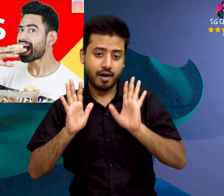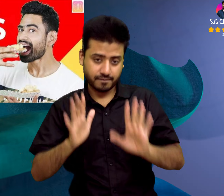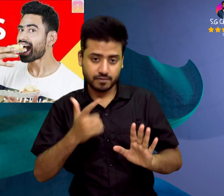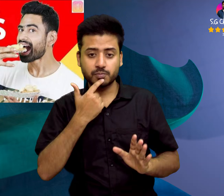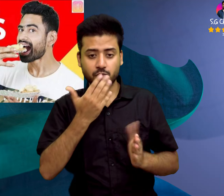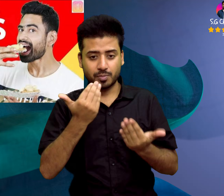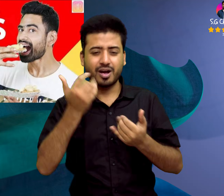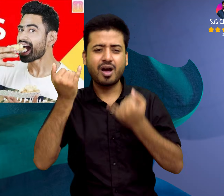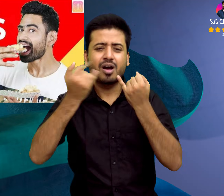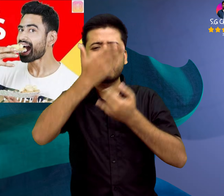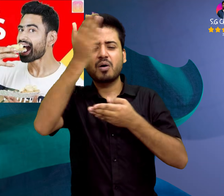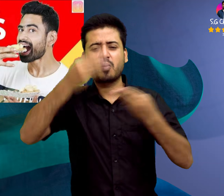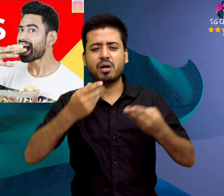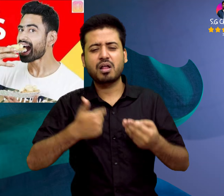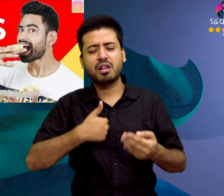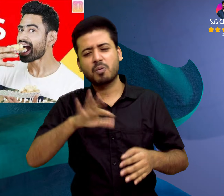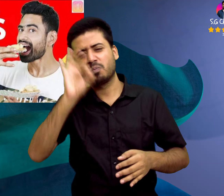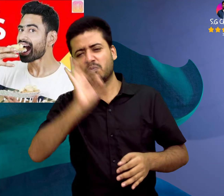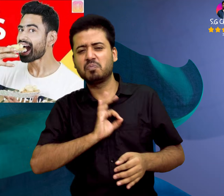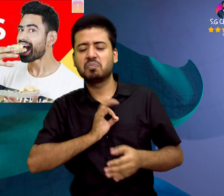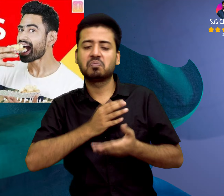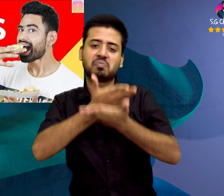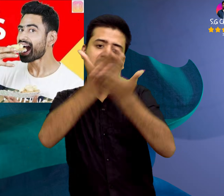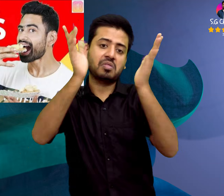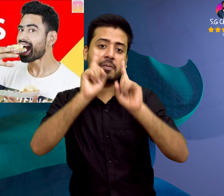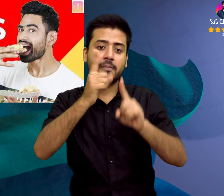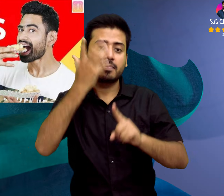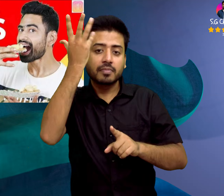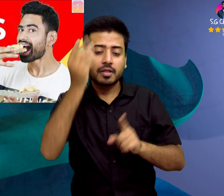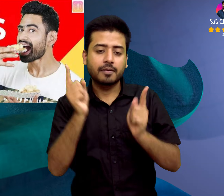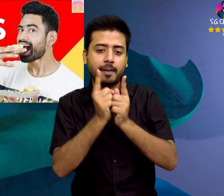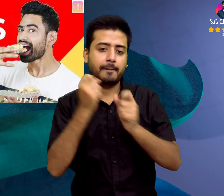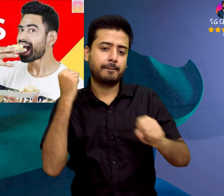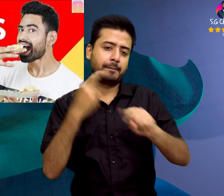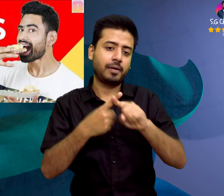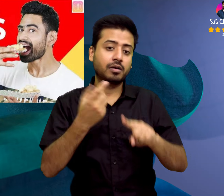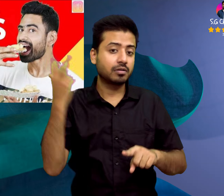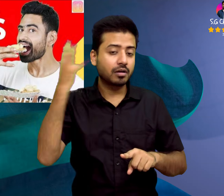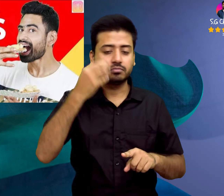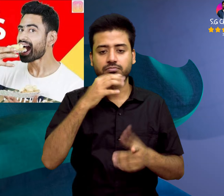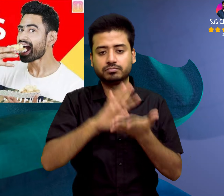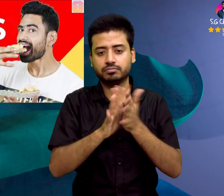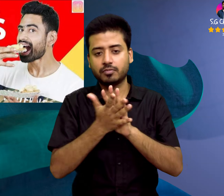The subsequent rapid clearance of glucose from the blood leads to reactive hypoglycemia, commonly